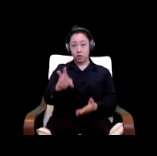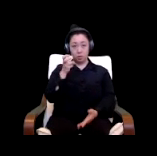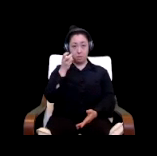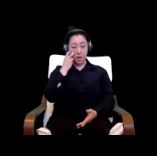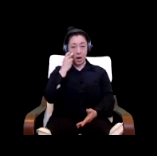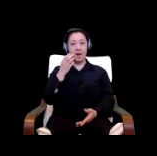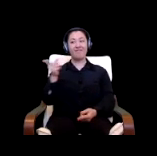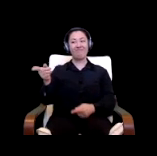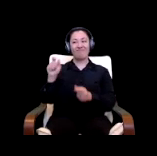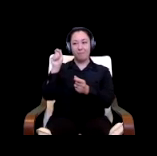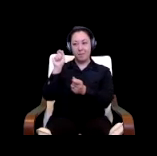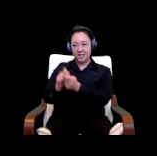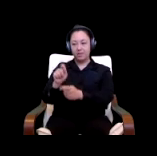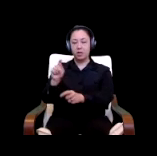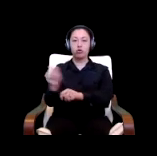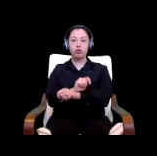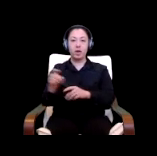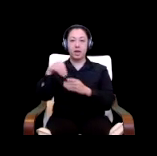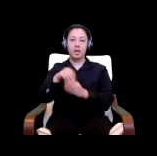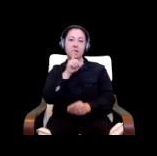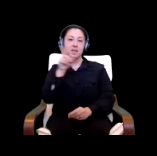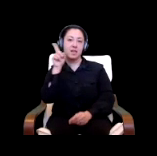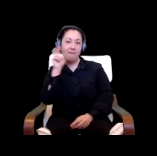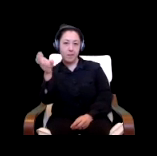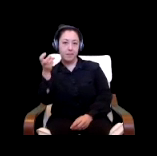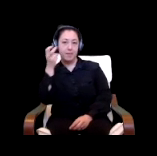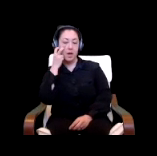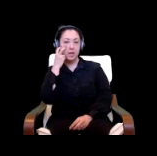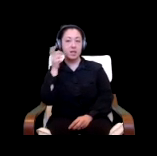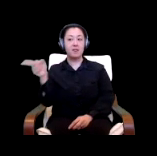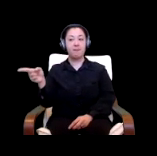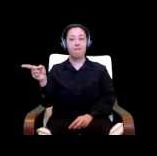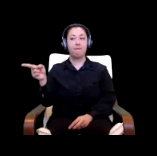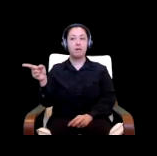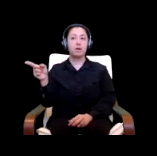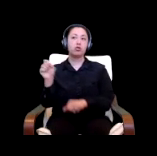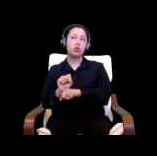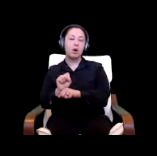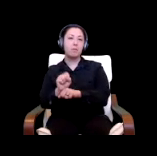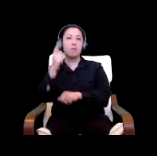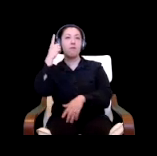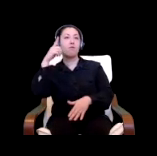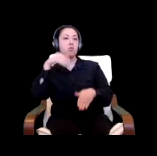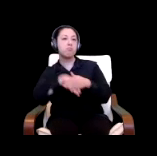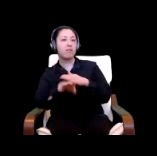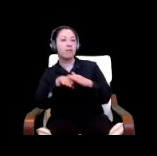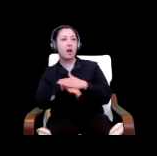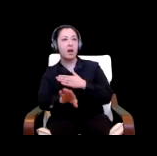and they work to provide access to the student.